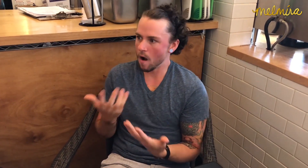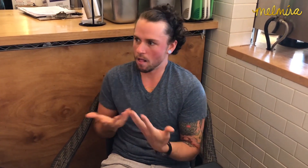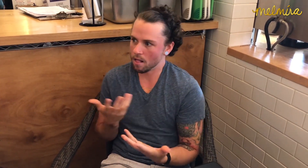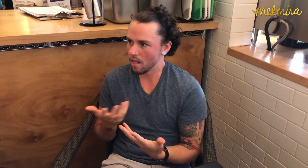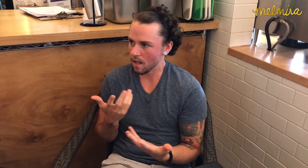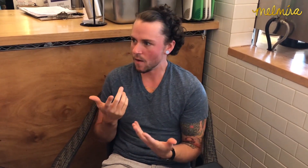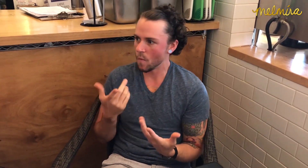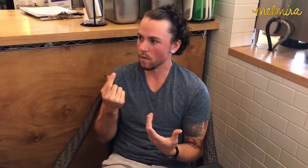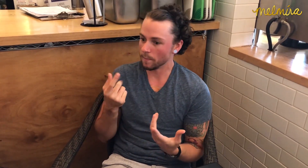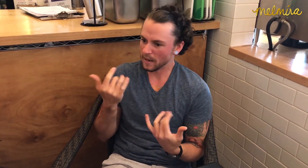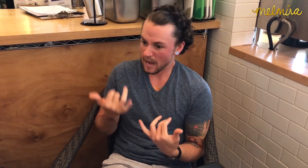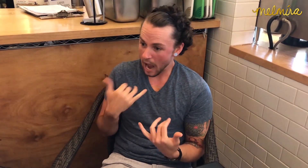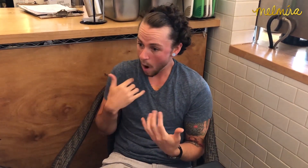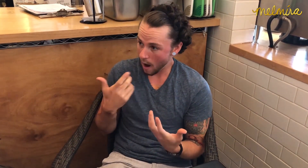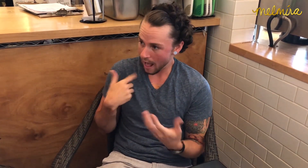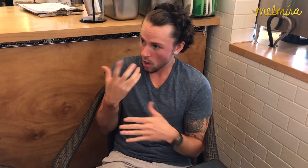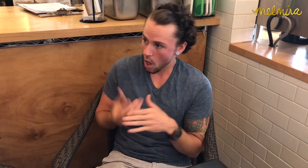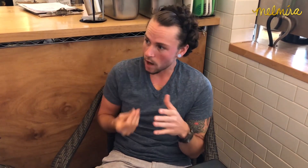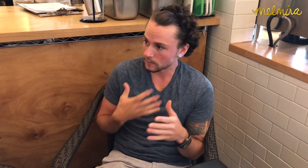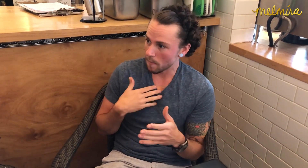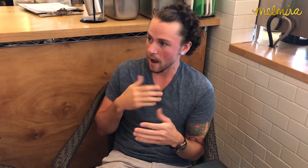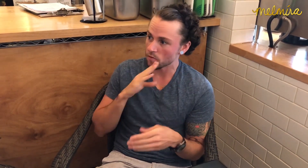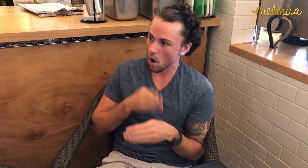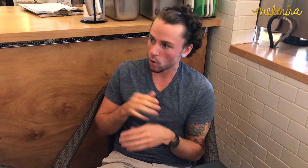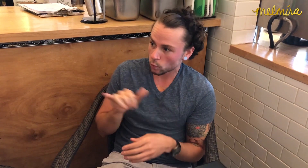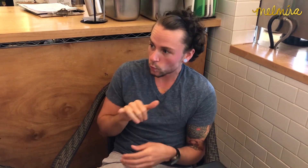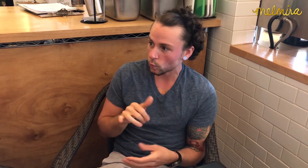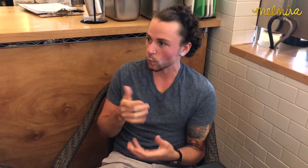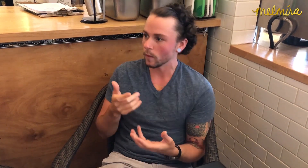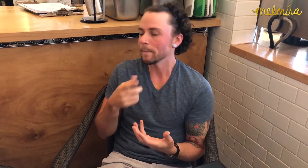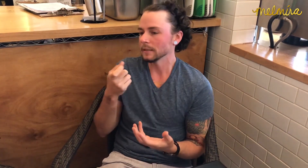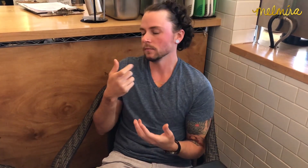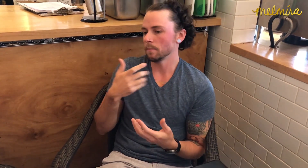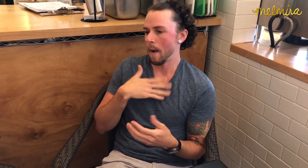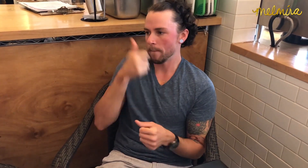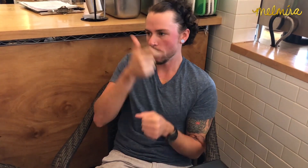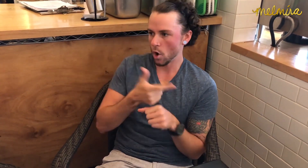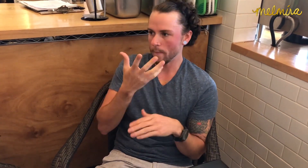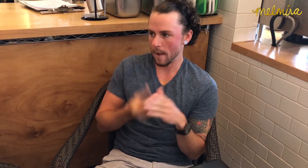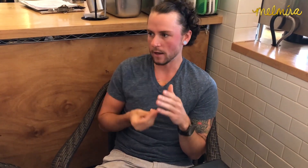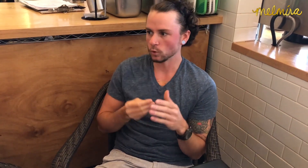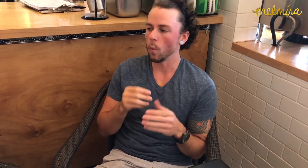Now, she's struggling to grasp the fact she's "lost her daughter," because my brother had already